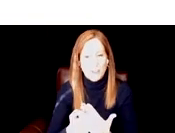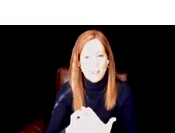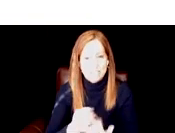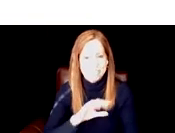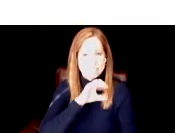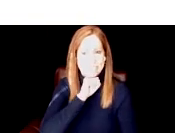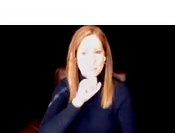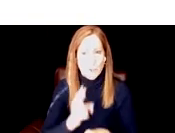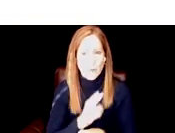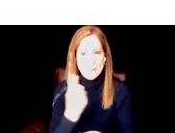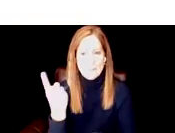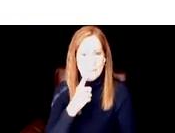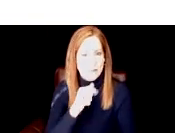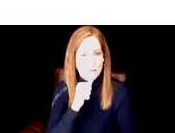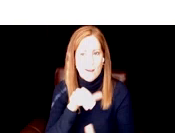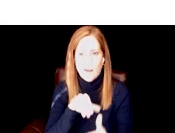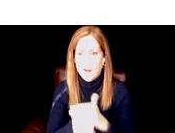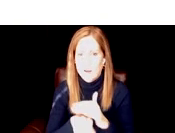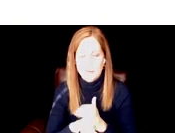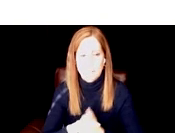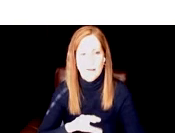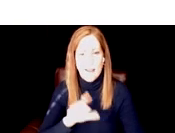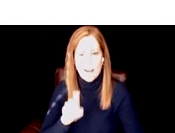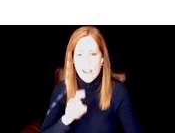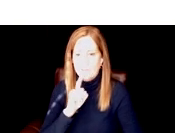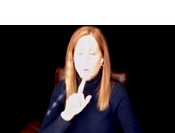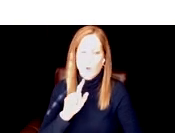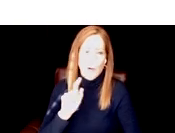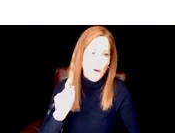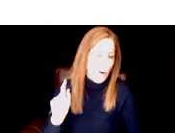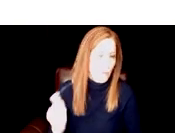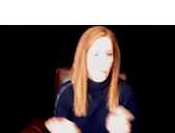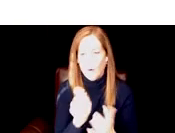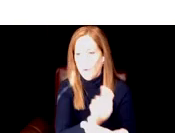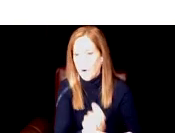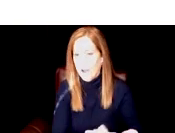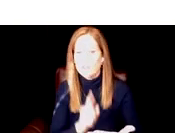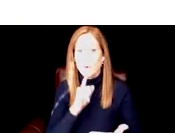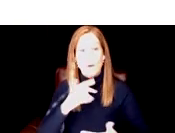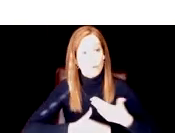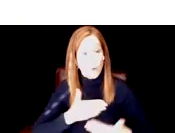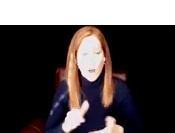that's completely inaccessible and you're going to have to maybe rewrite it. So as you go along, it's important to know